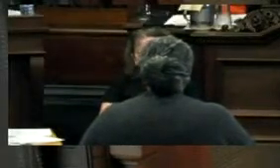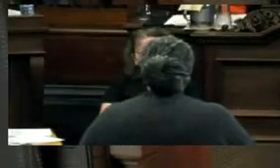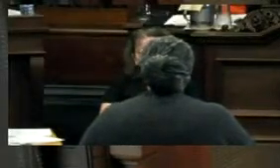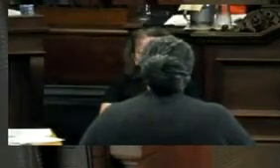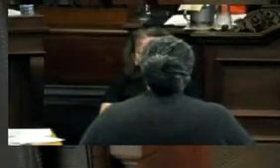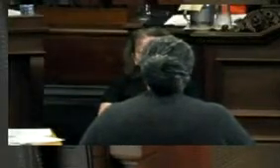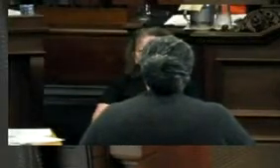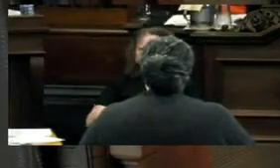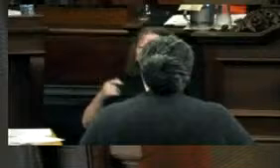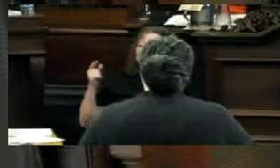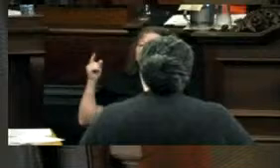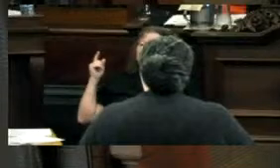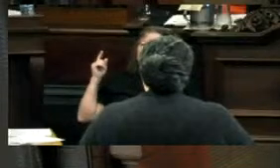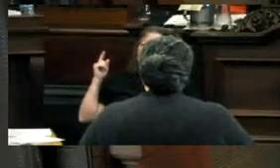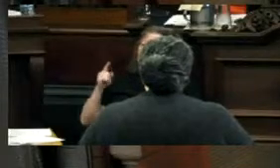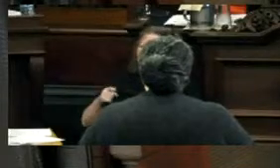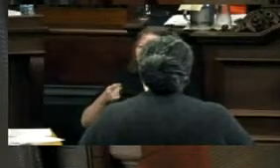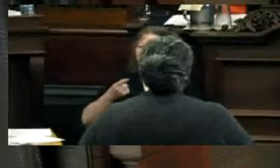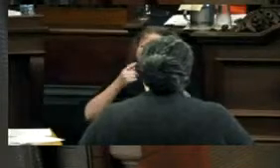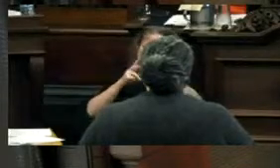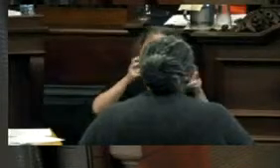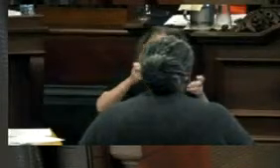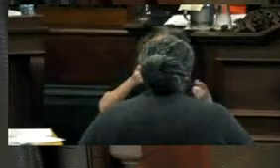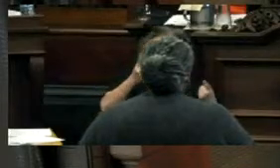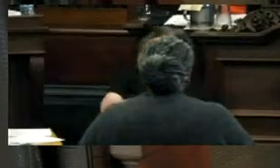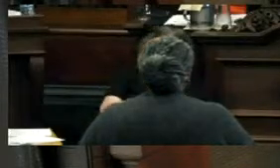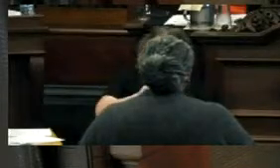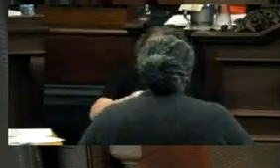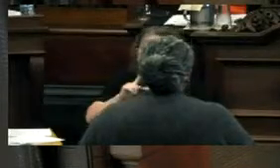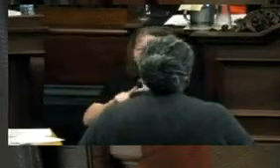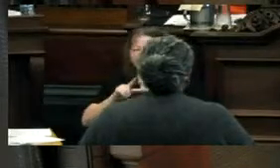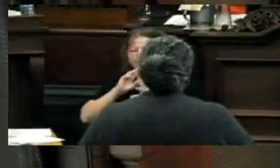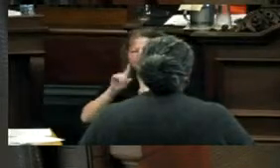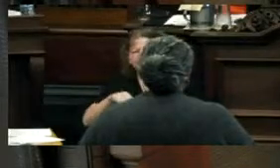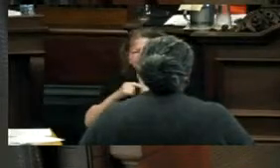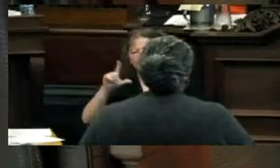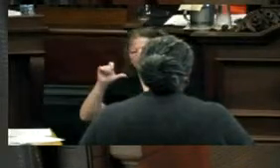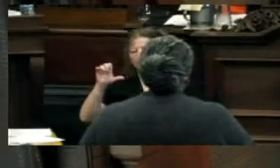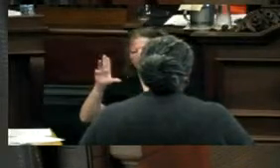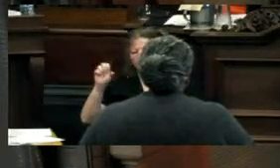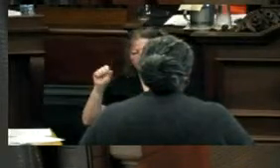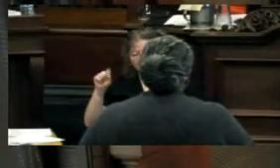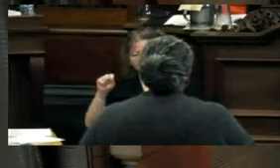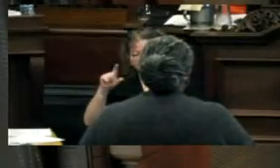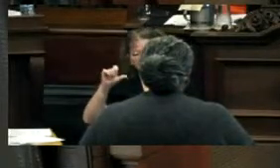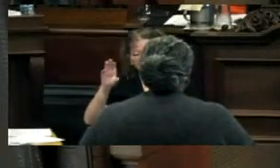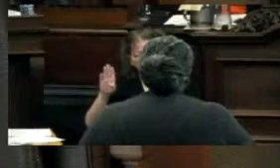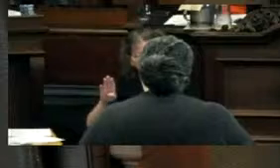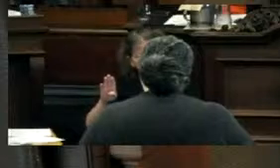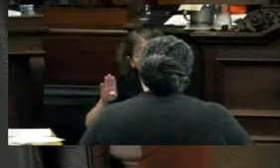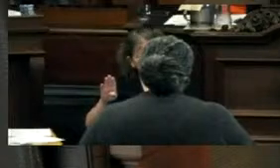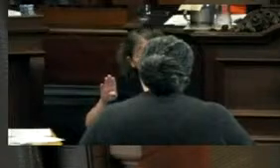when the issue arose where Kelly